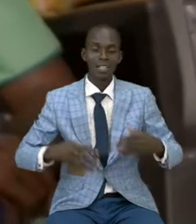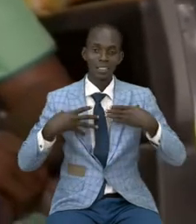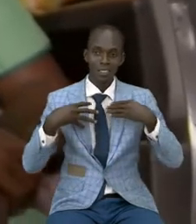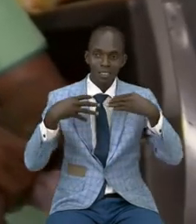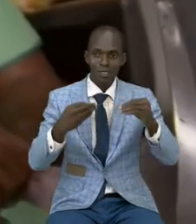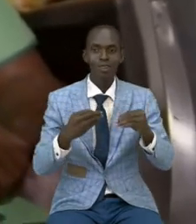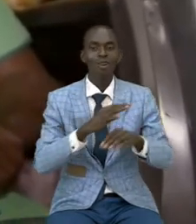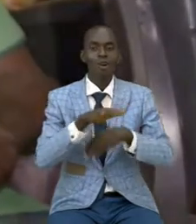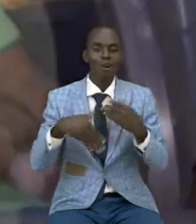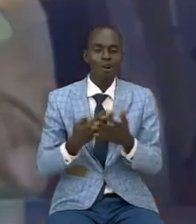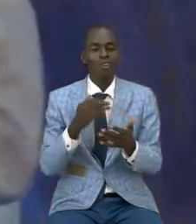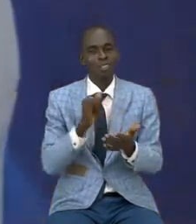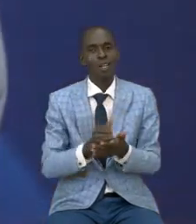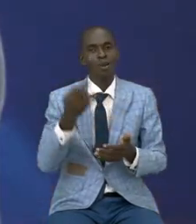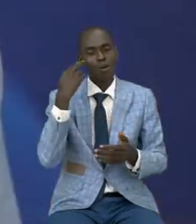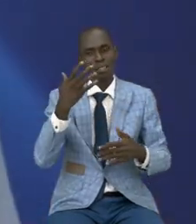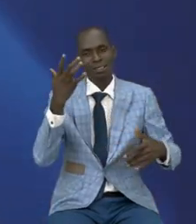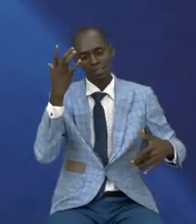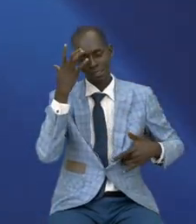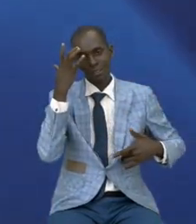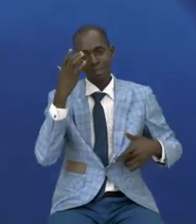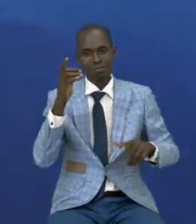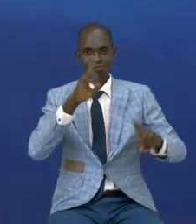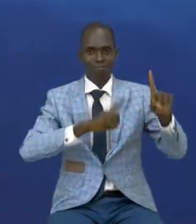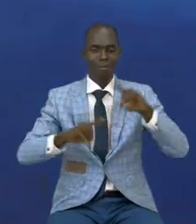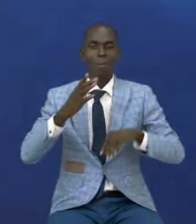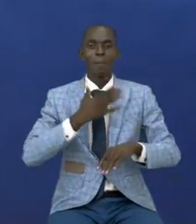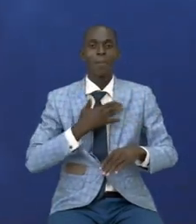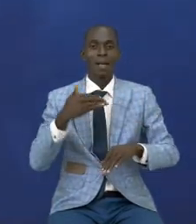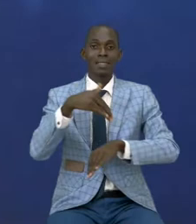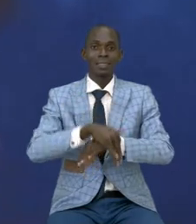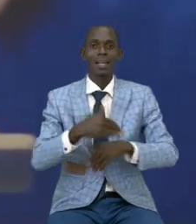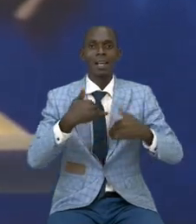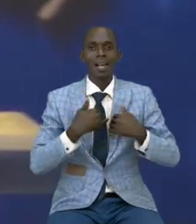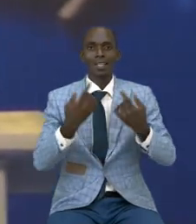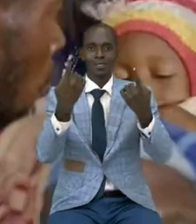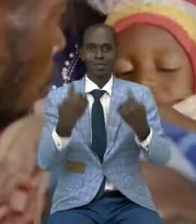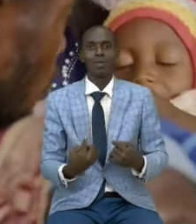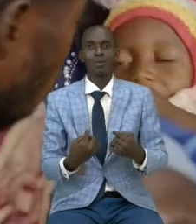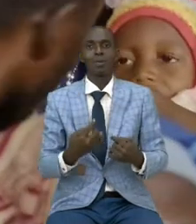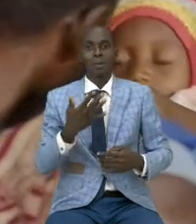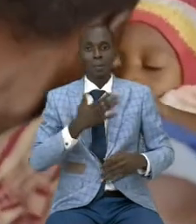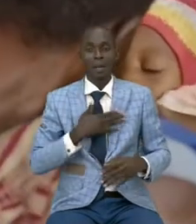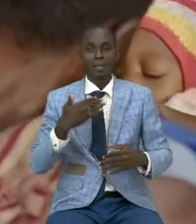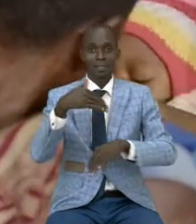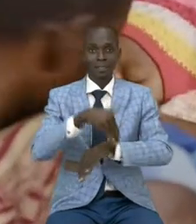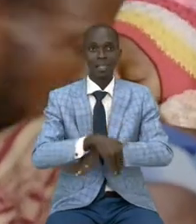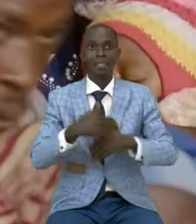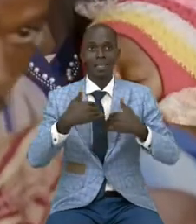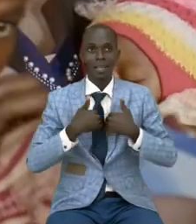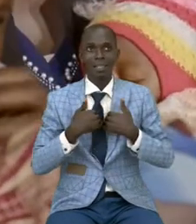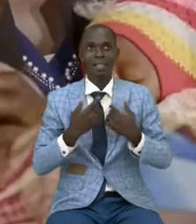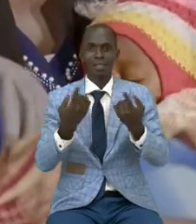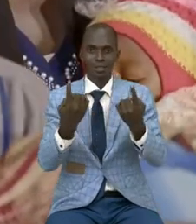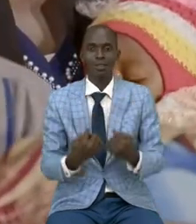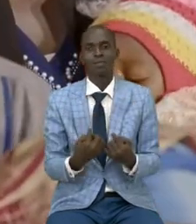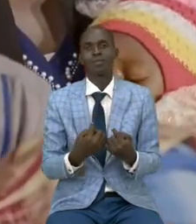that was sick my night has come your time has come you know these courses we've been having